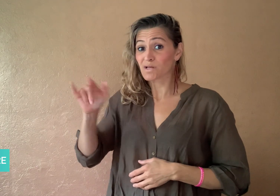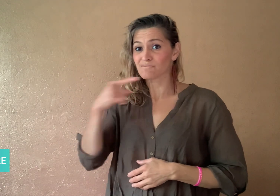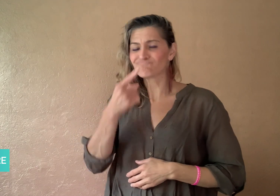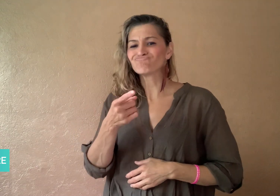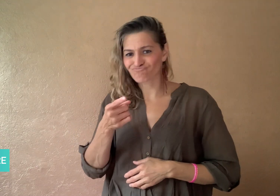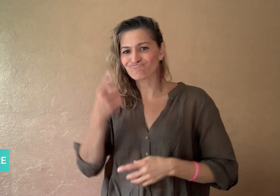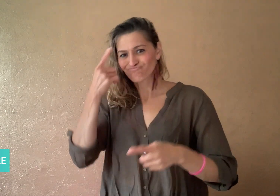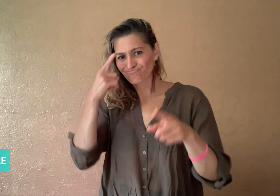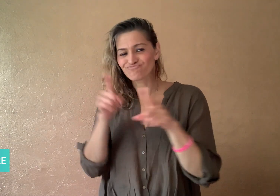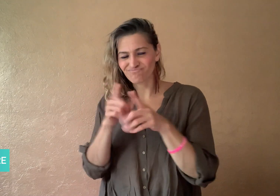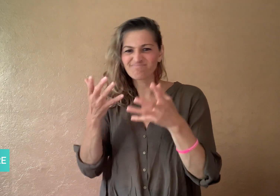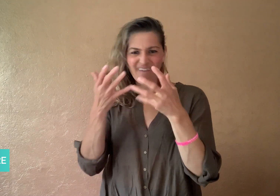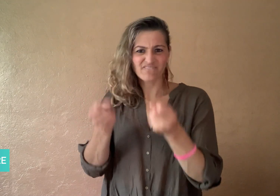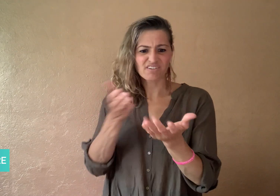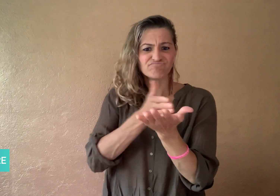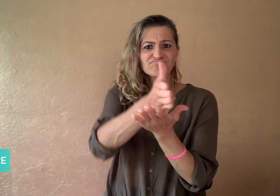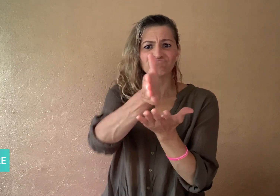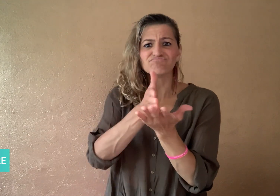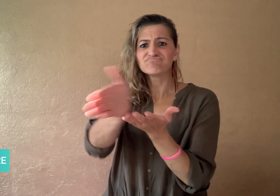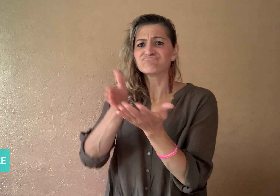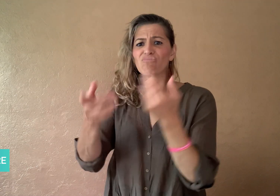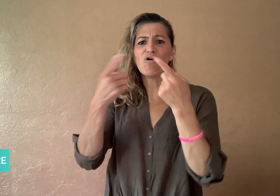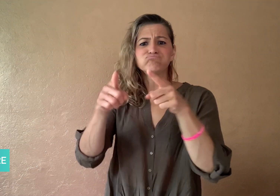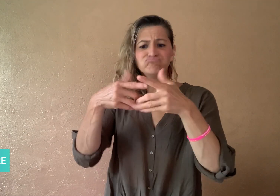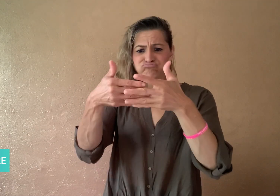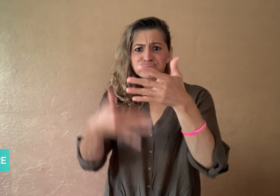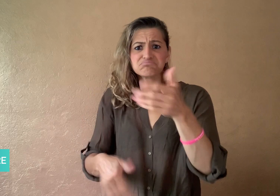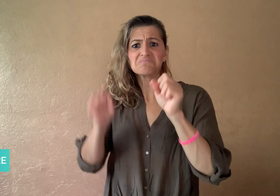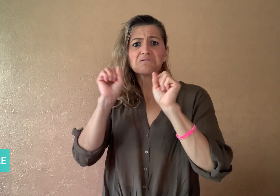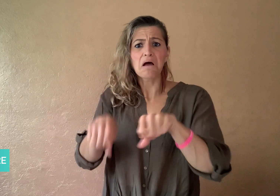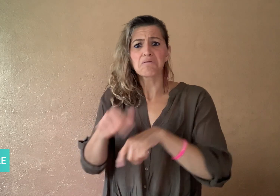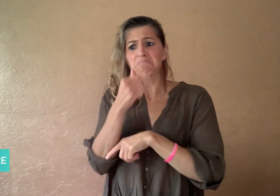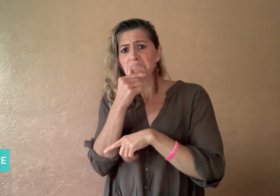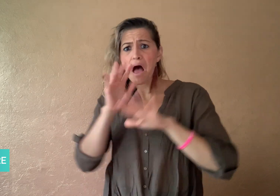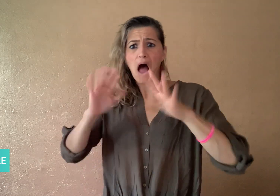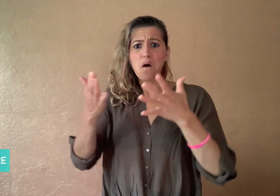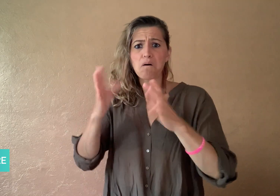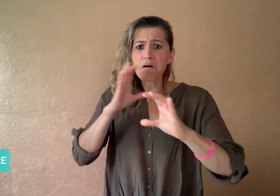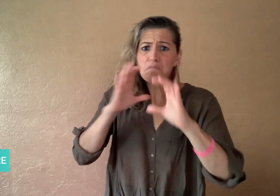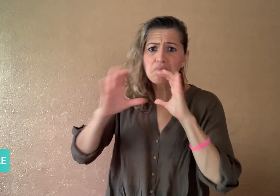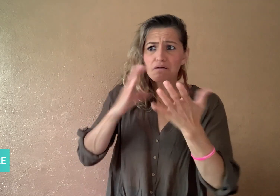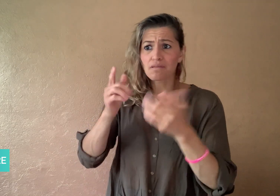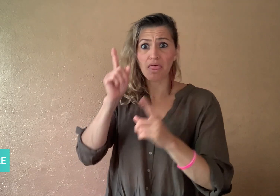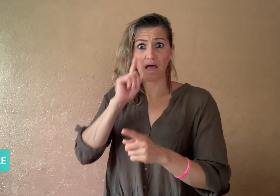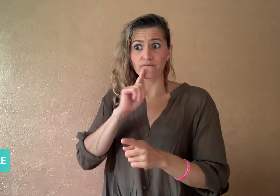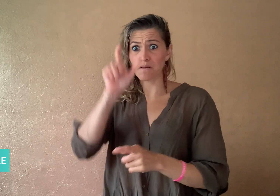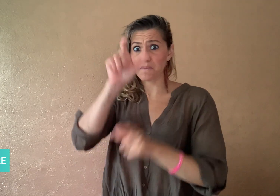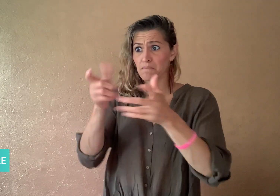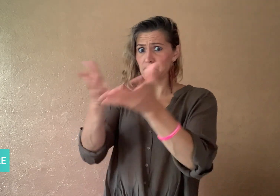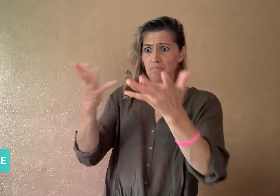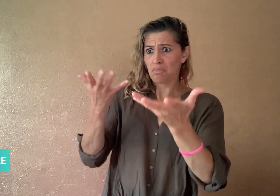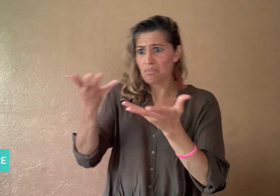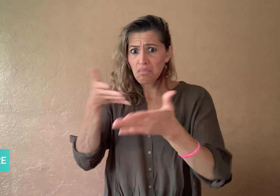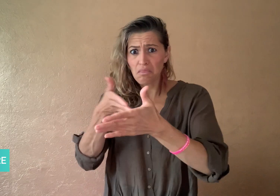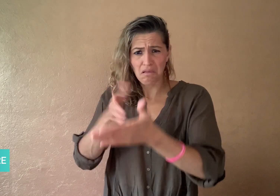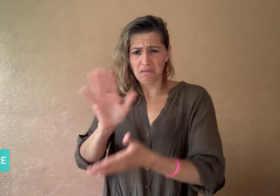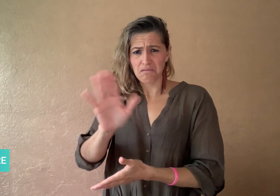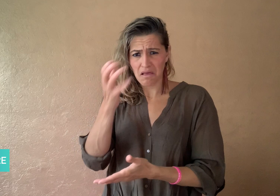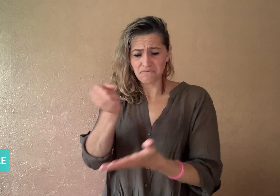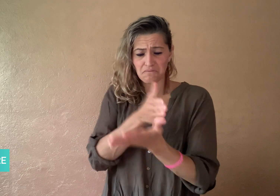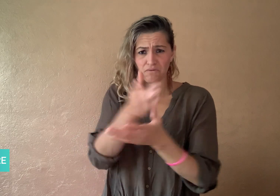to communicate with Deaf people, and that there is no one